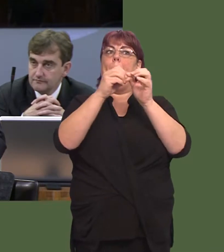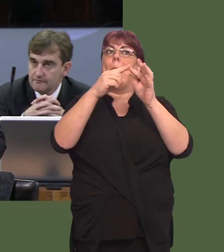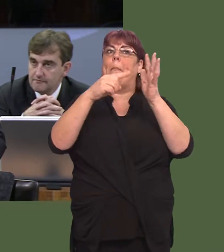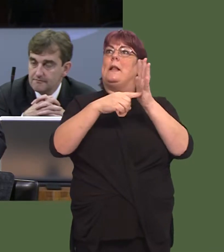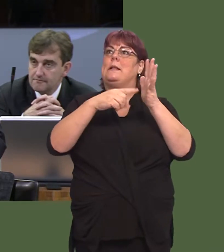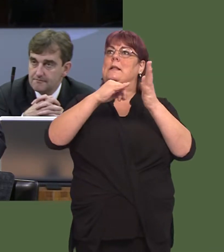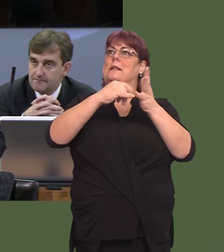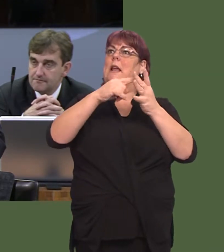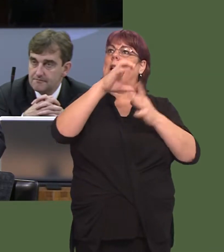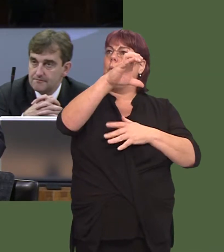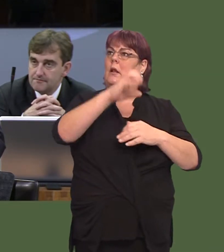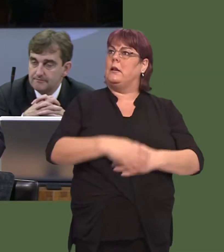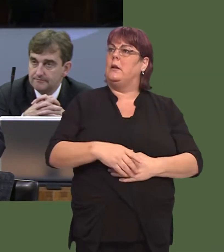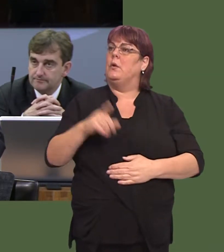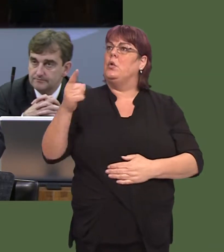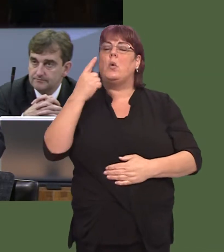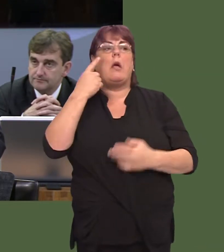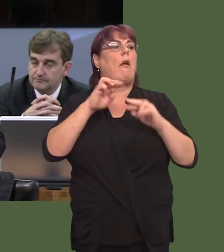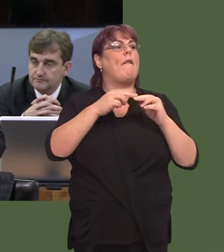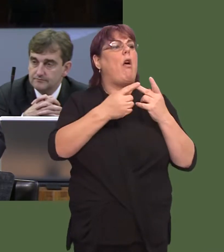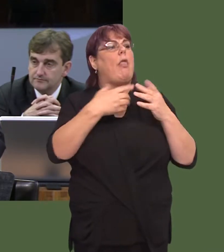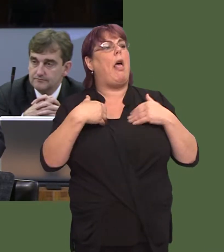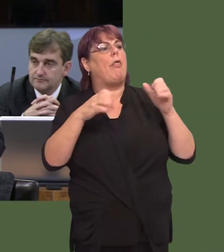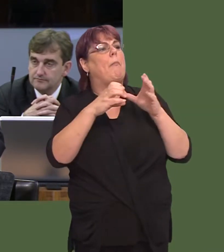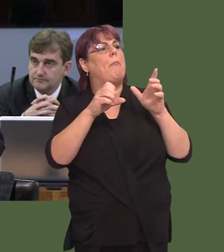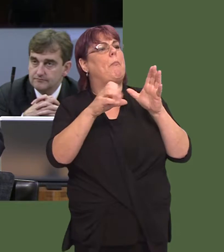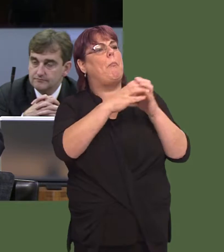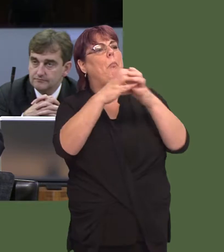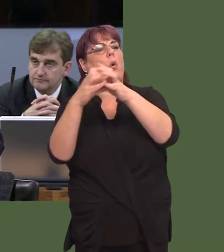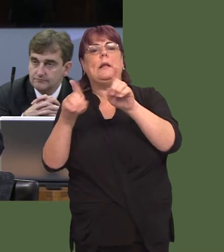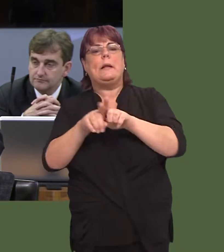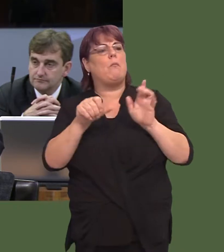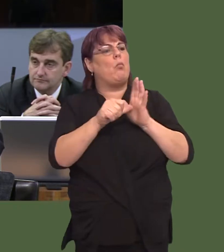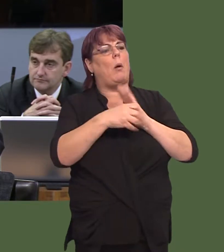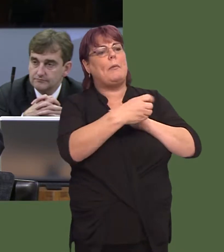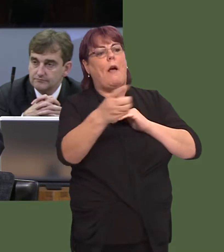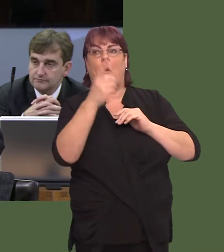and problems exist in other health boards across Wales, you might well have to consider intervening in those health boards.